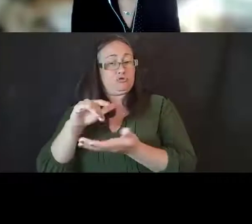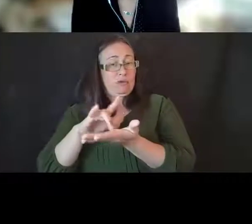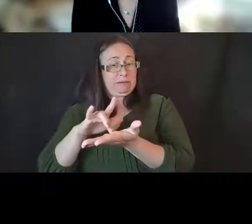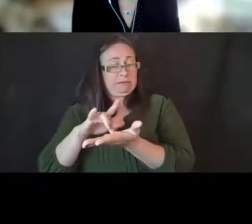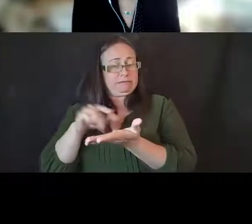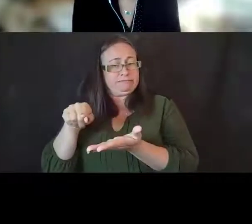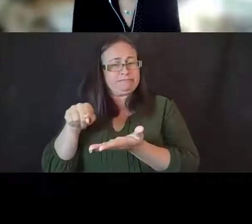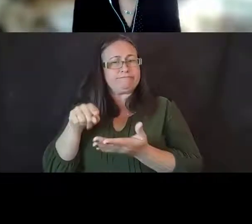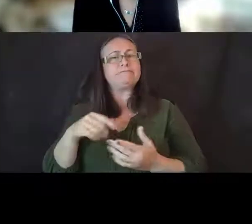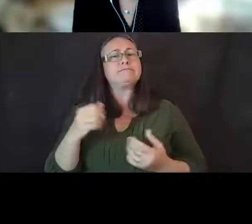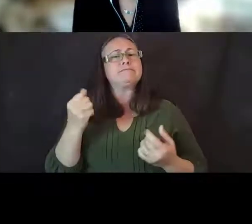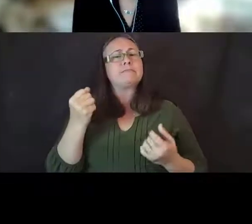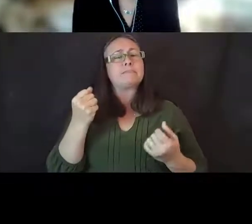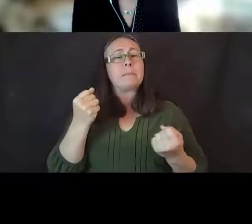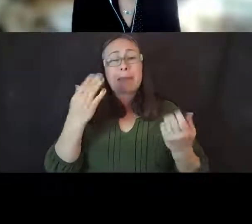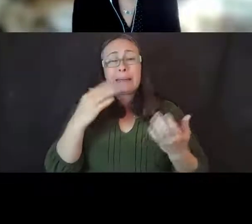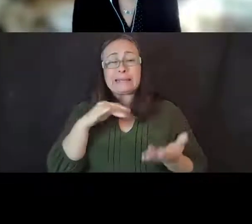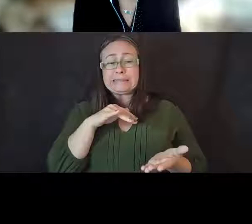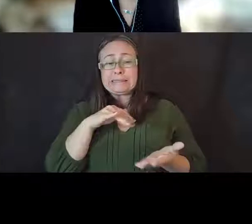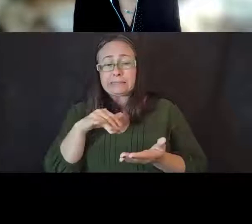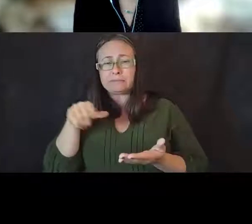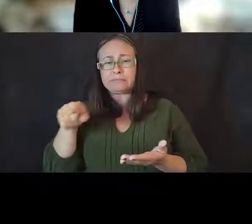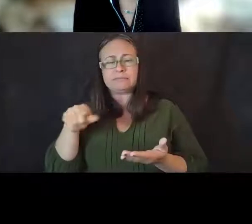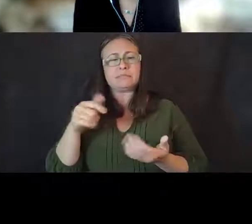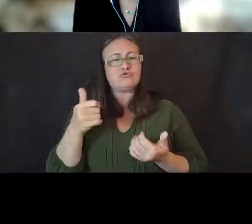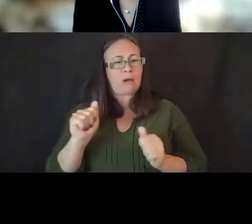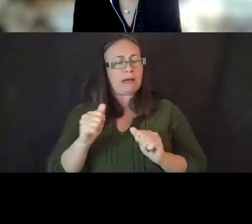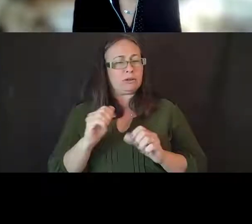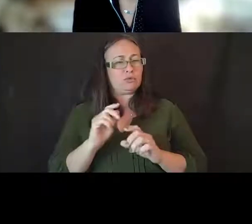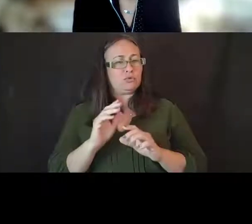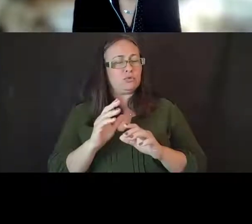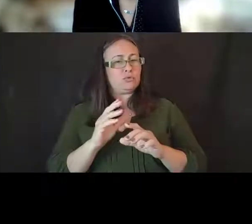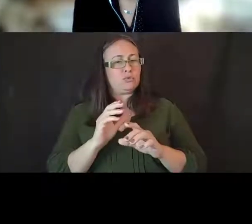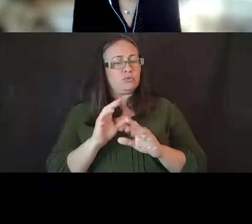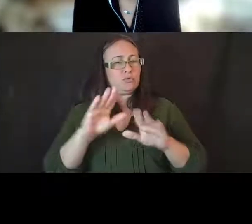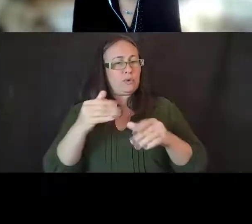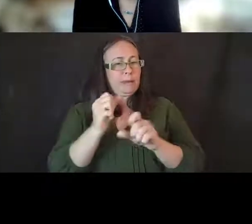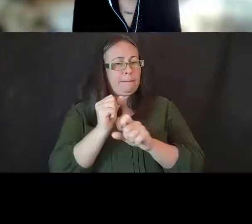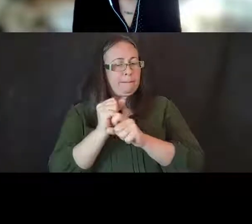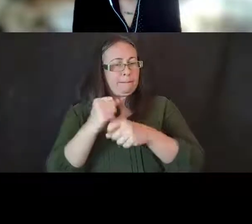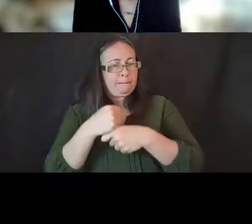For a large number of the studies that they attempted to reproduce, they were unable to.